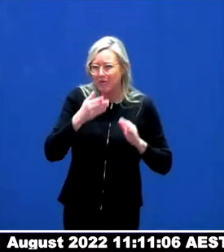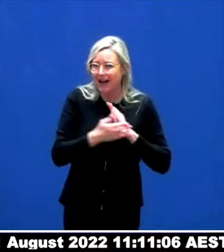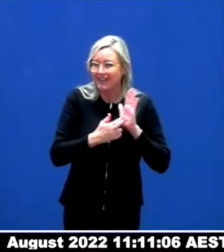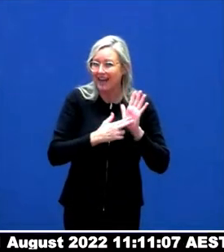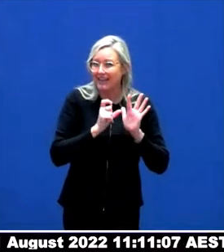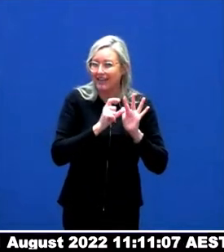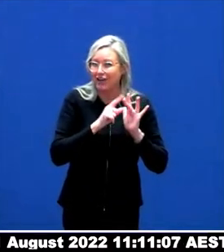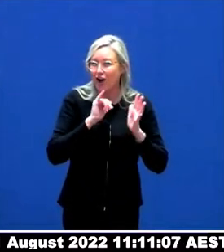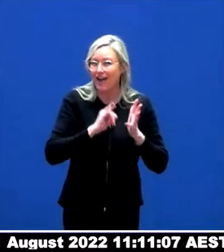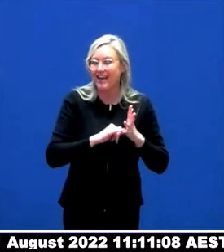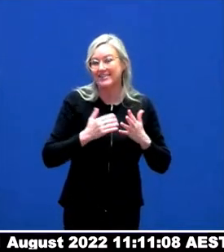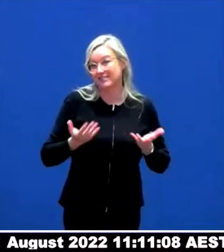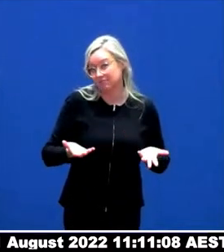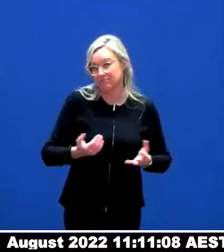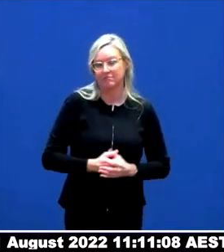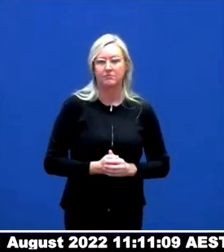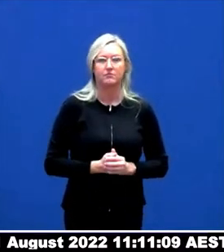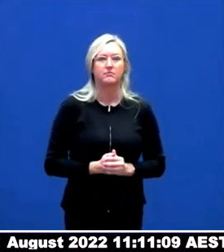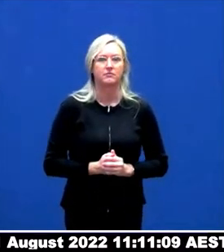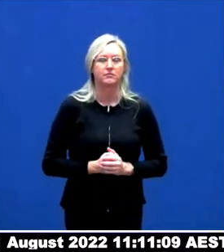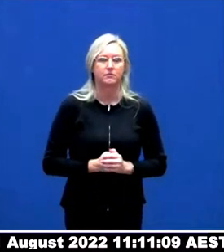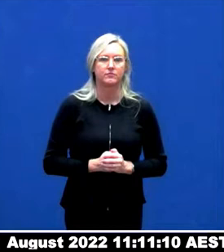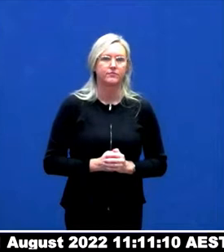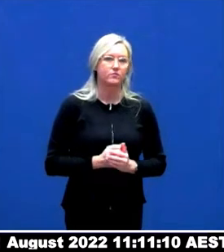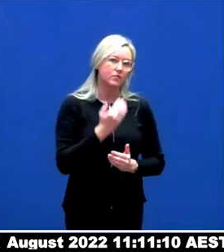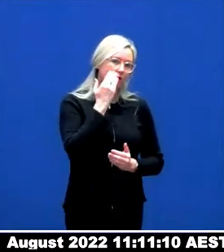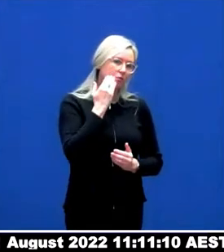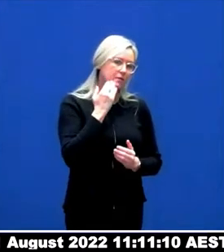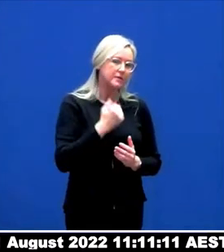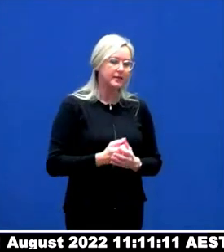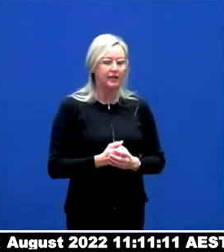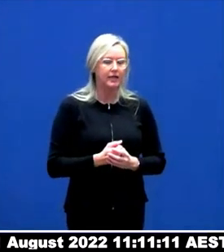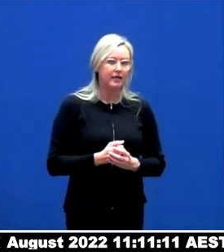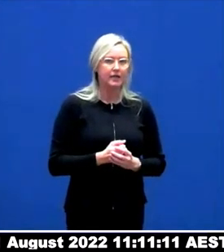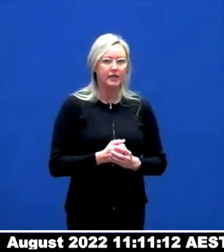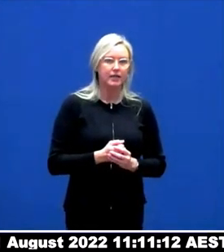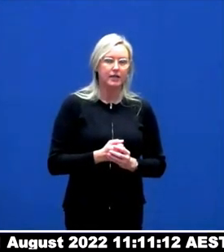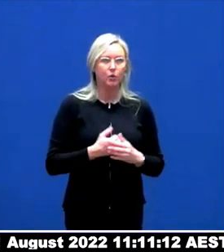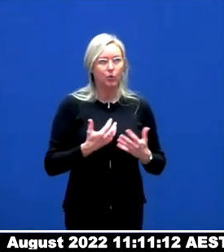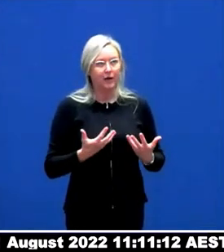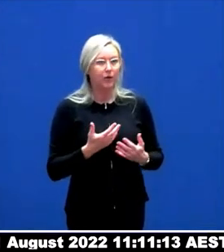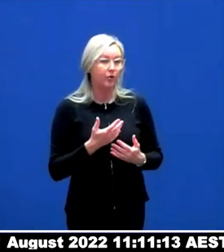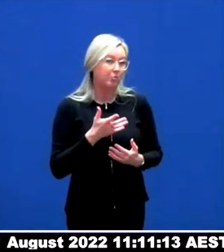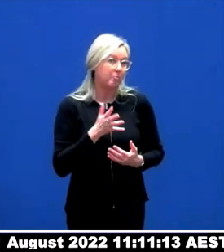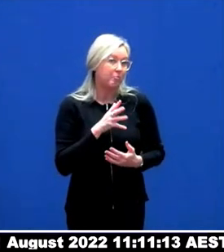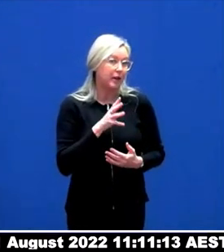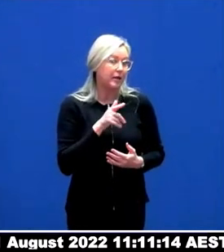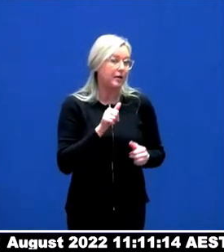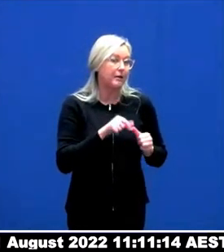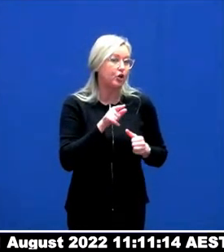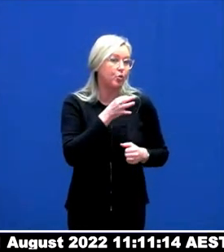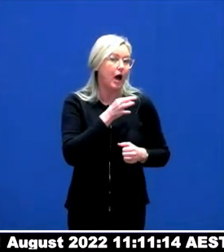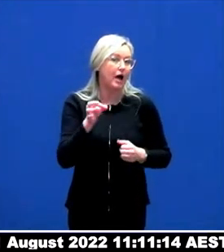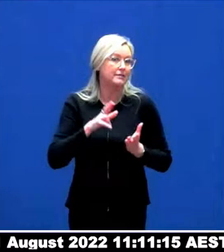So, the question might be better placed to the NDIS about the processes